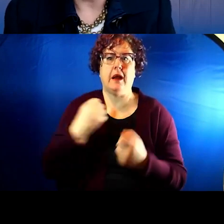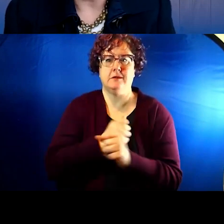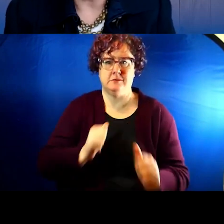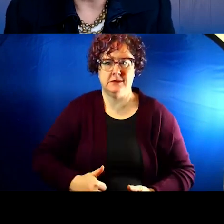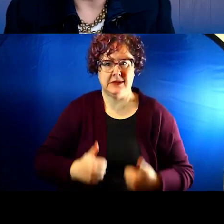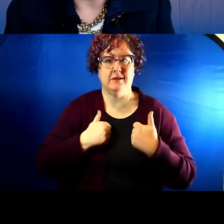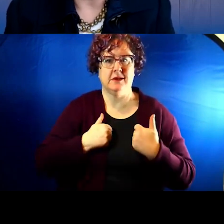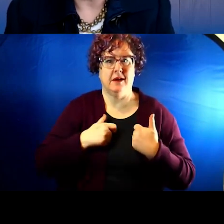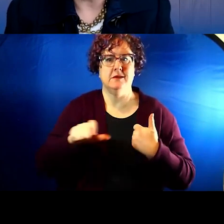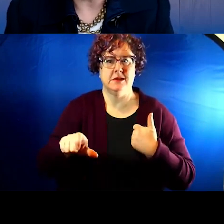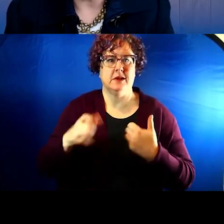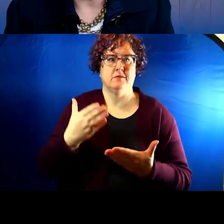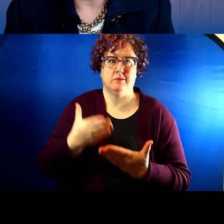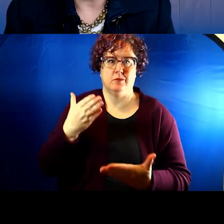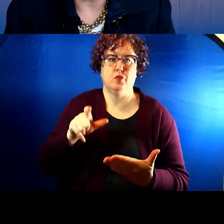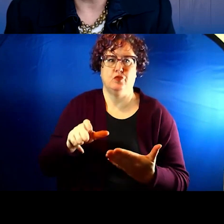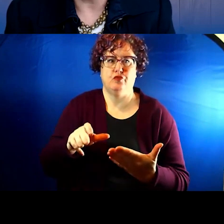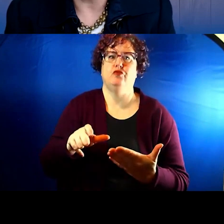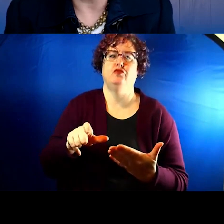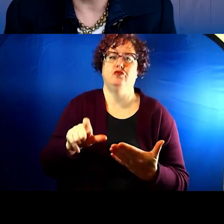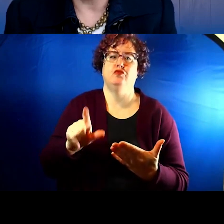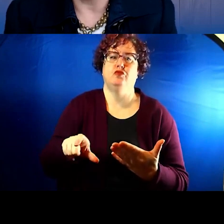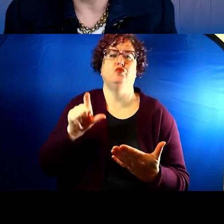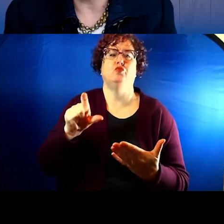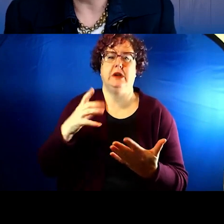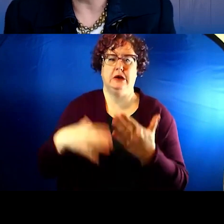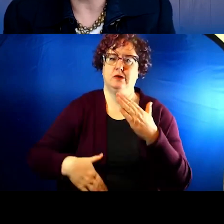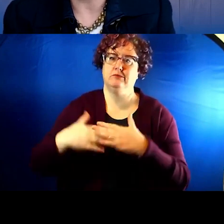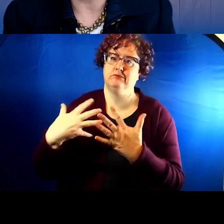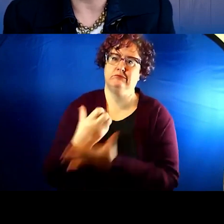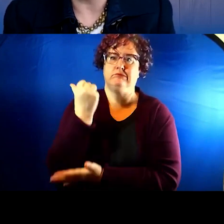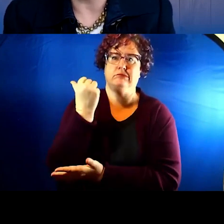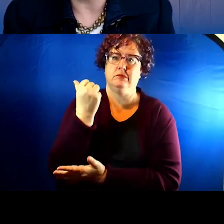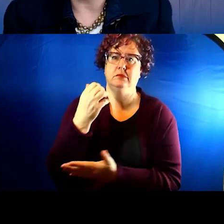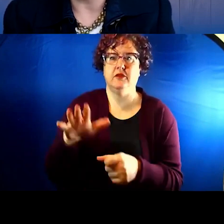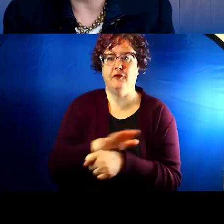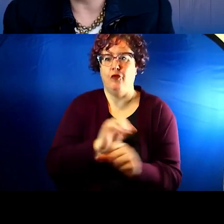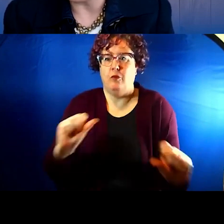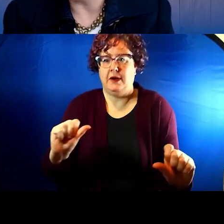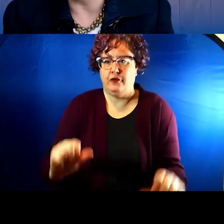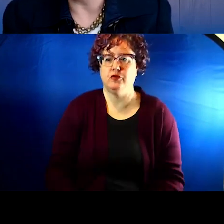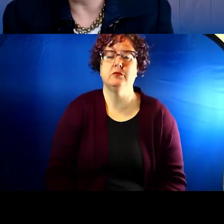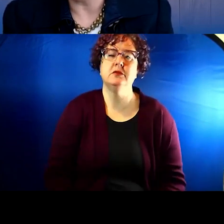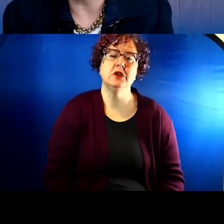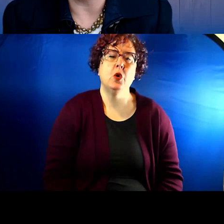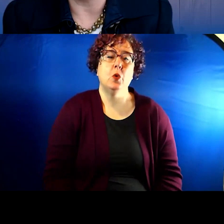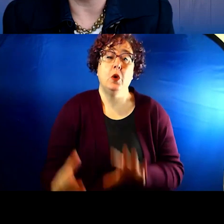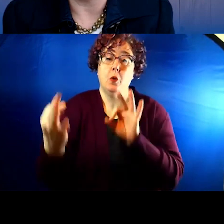AGAIN, MAKE SURE THAT GEOLOCATION AND ROUTING MAKES SENSE FOR THE USERS AND CALL